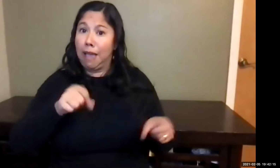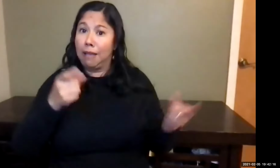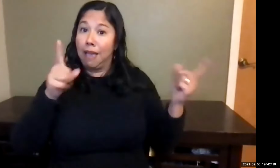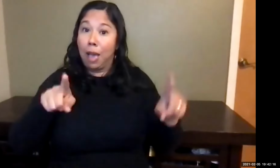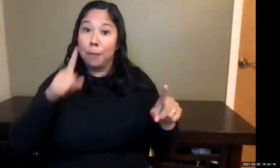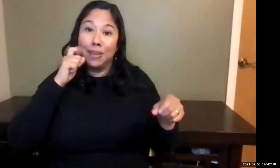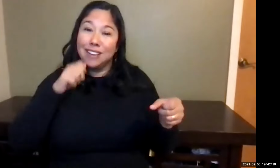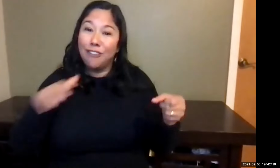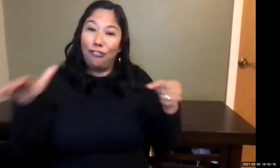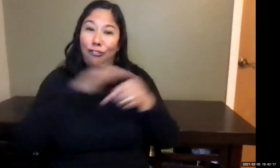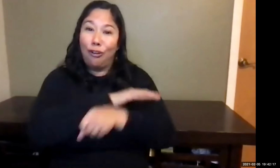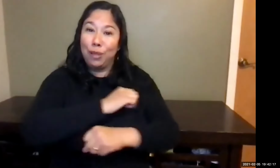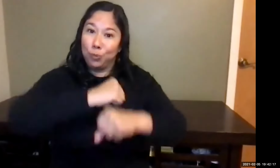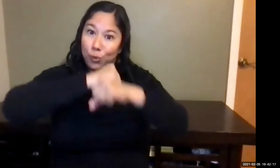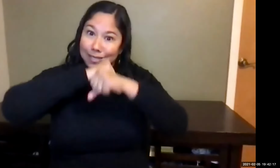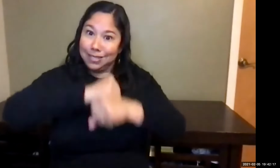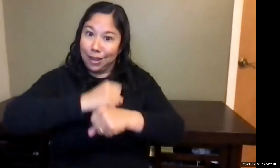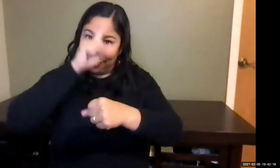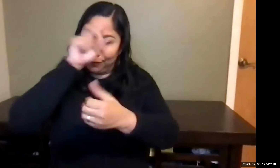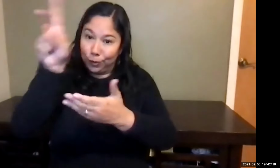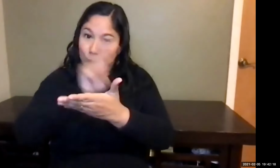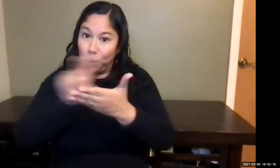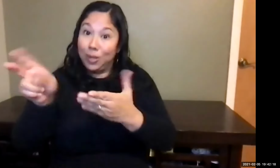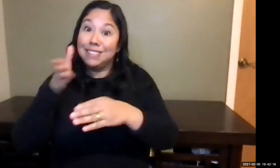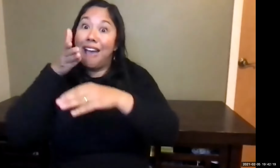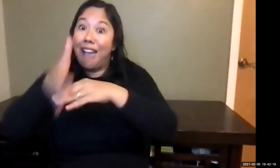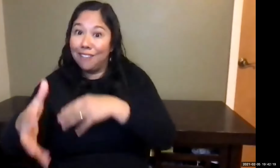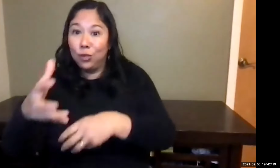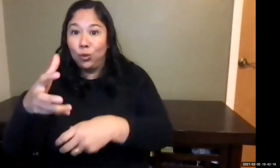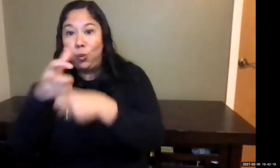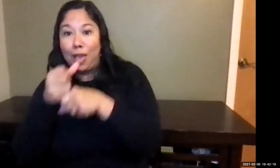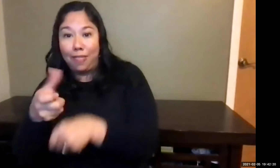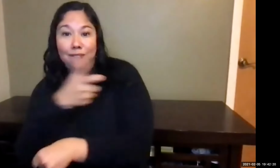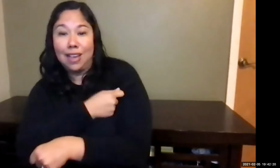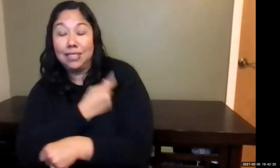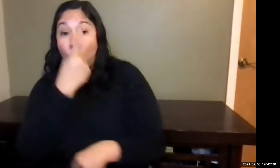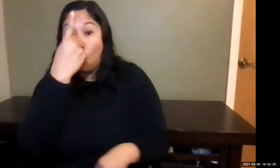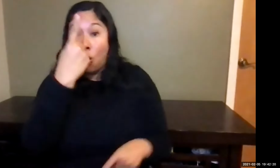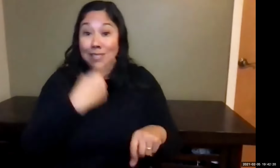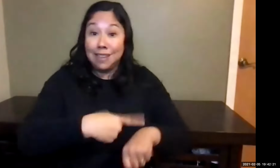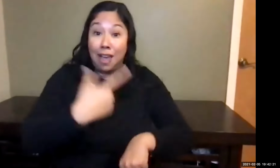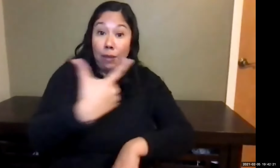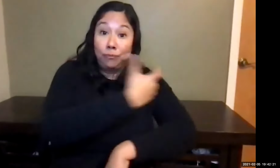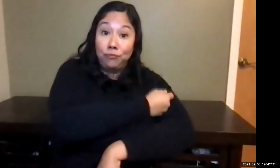for 2 weeks after you get the vaccine, and one dose will not give you that 95% effectiveness.